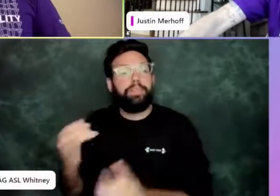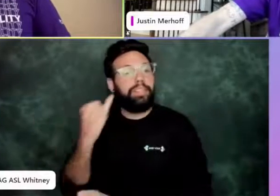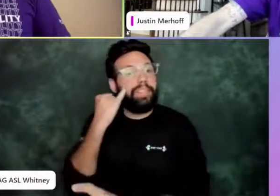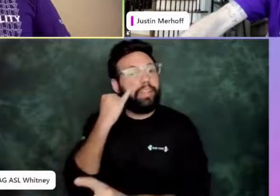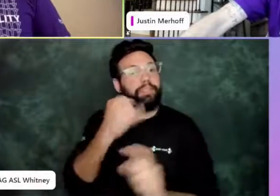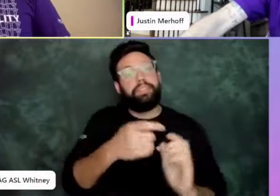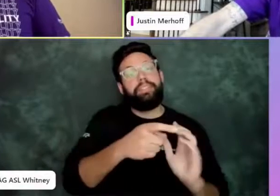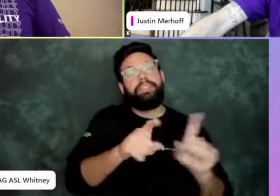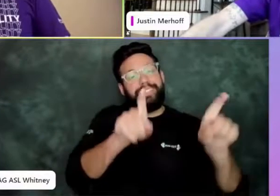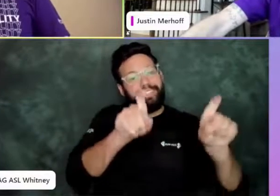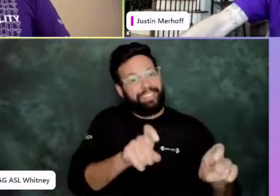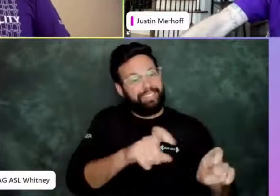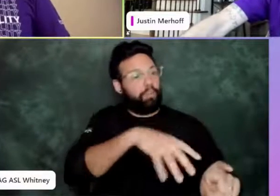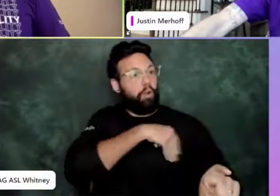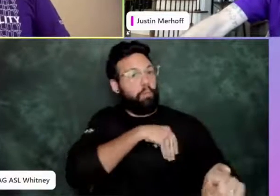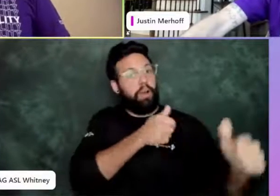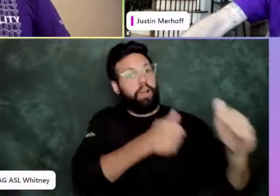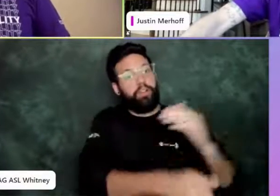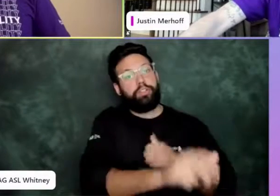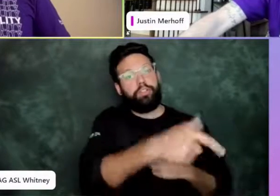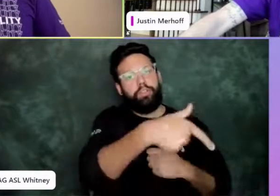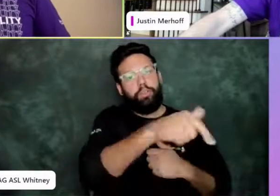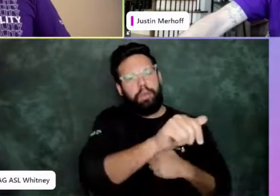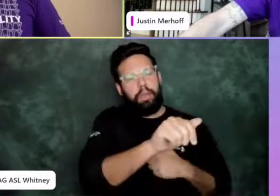then it's probably more of a QA tool in that case.